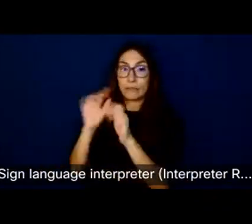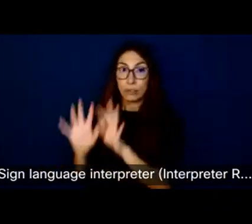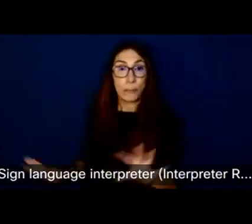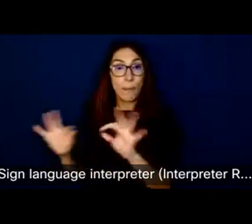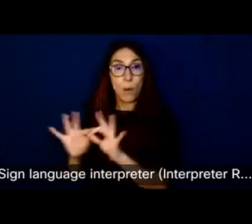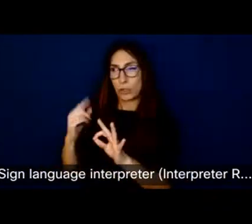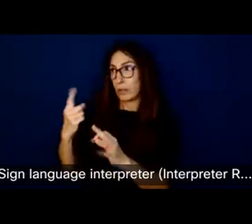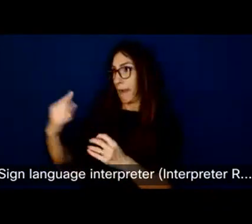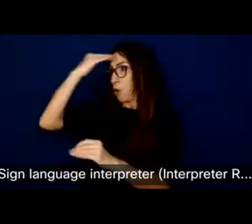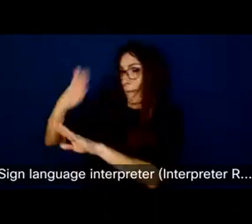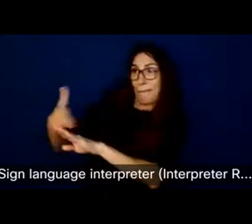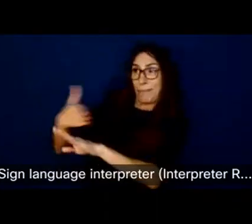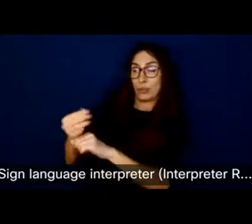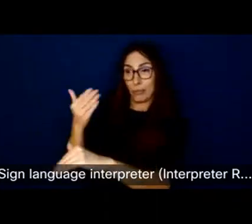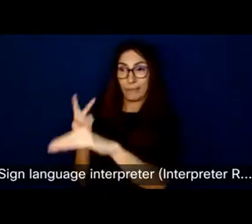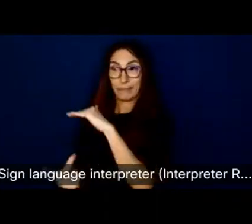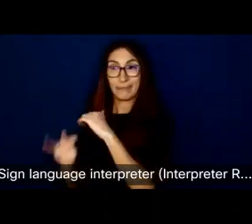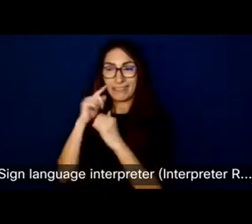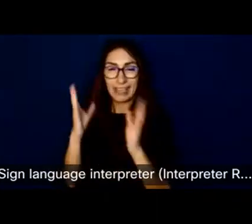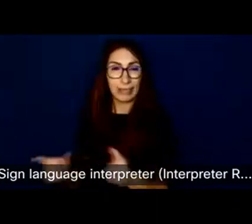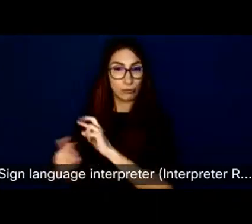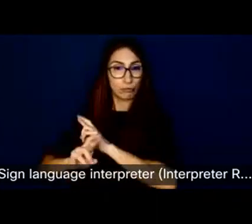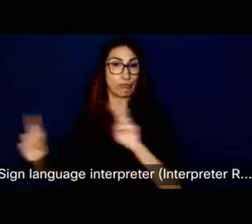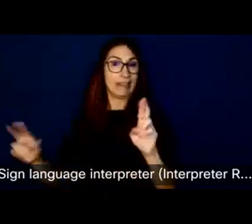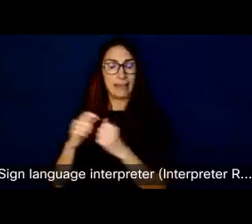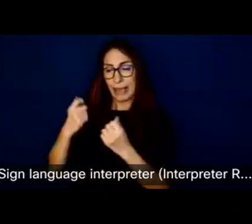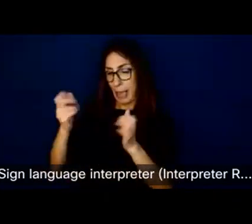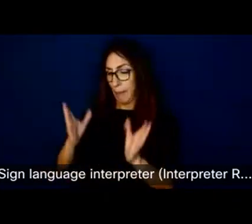what is coming down the pipe for health care as we are taking